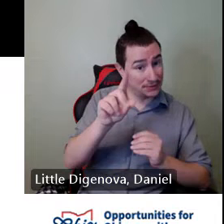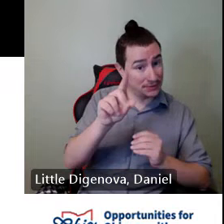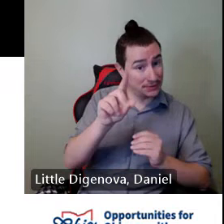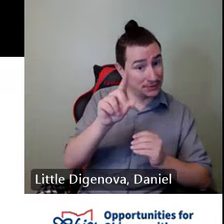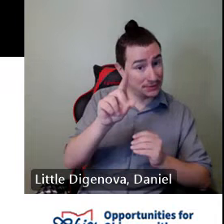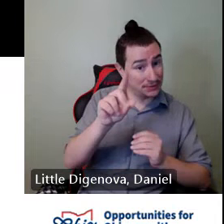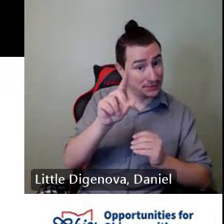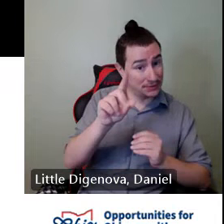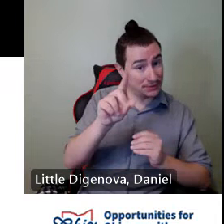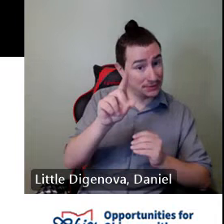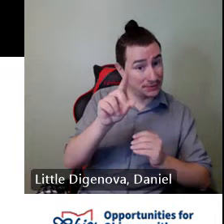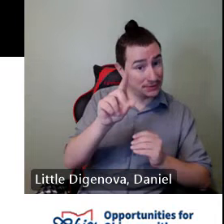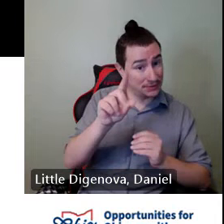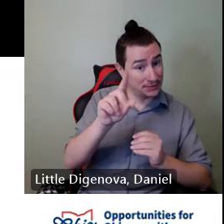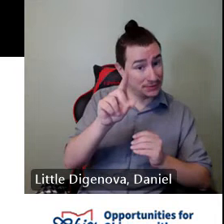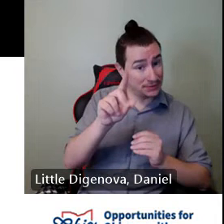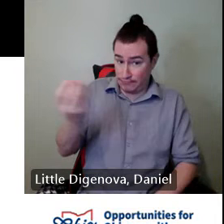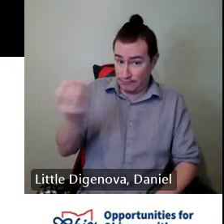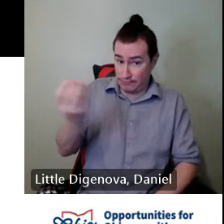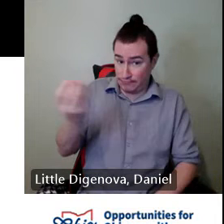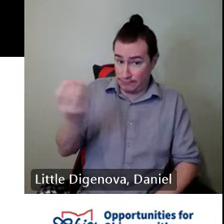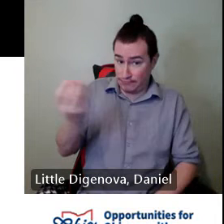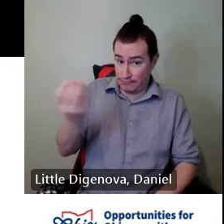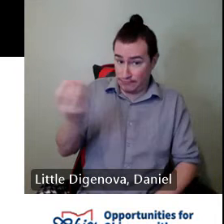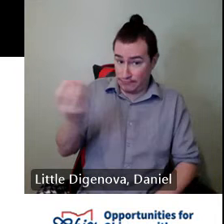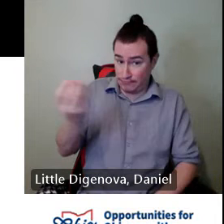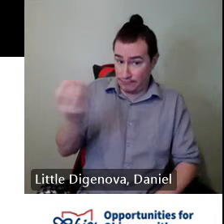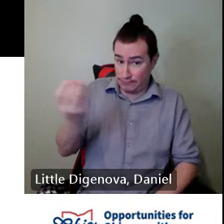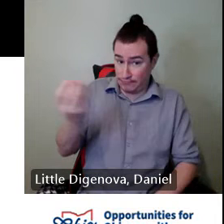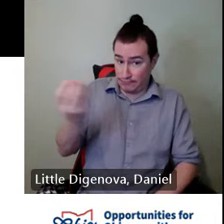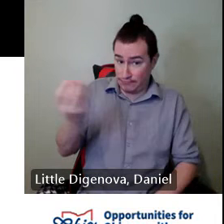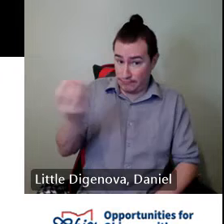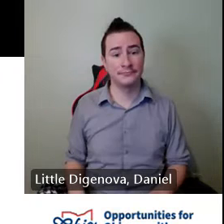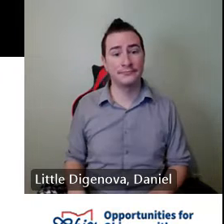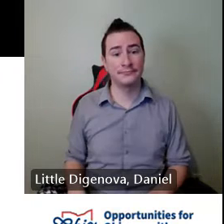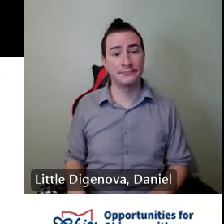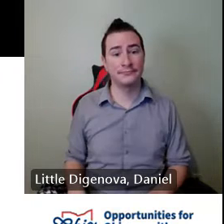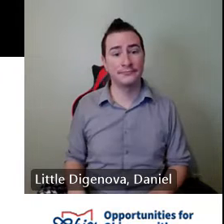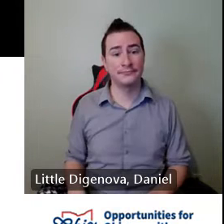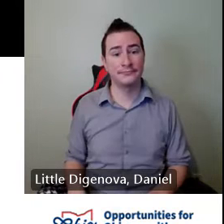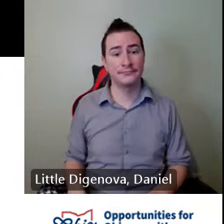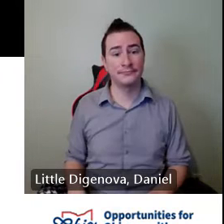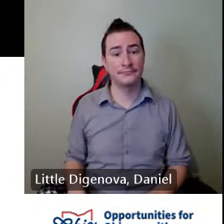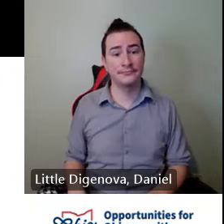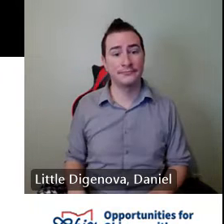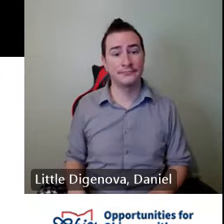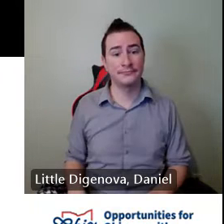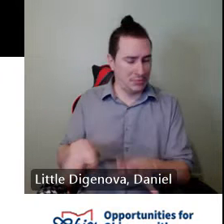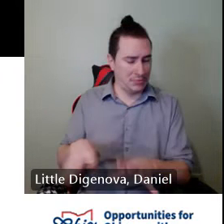It can be very subtle, but if the if you receive that, that's a request for an accommodation and you could then kind of hand